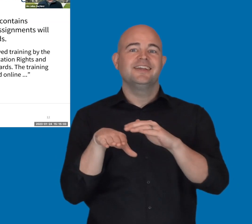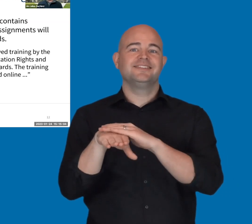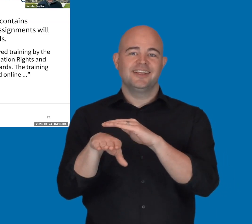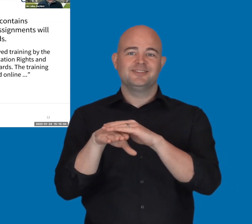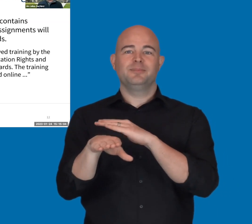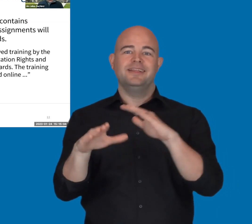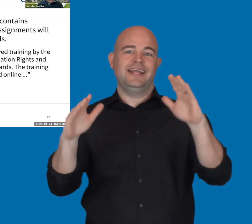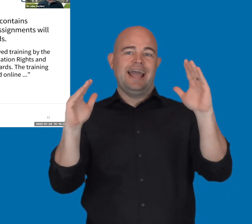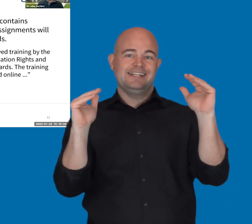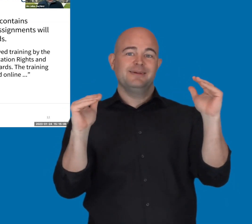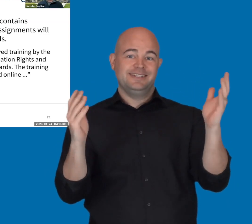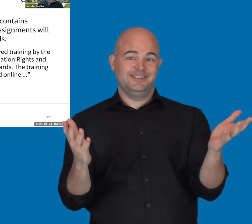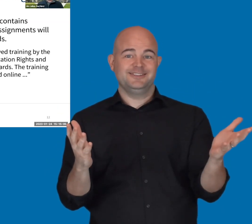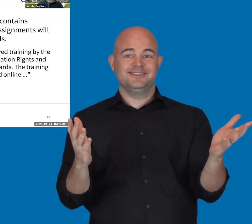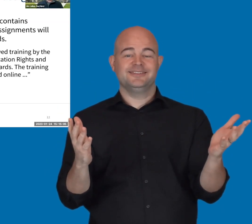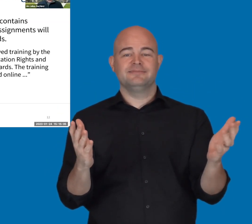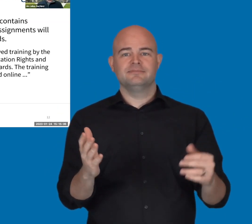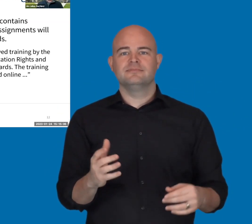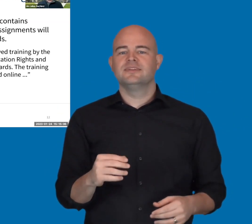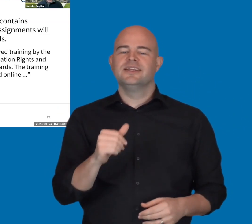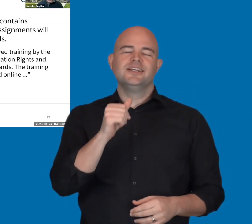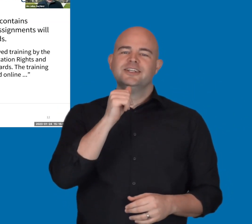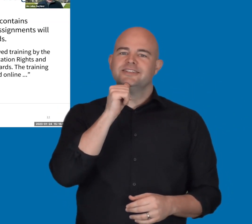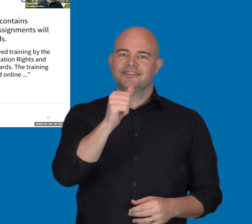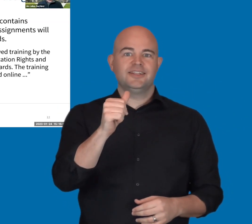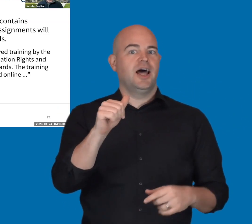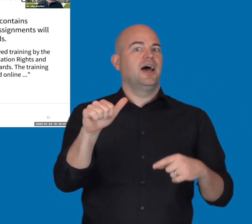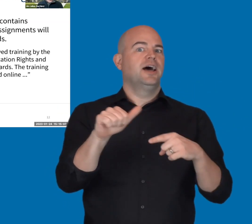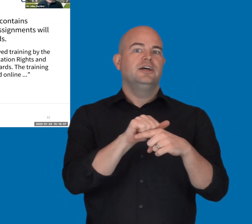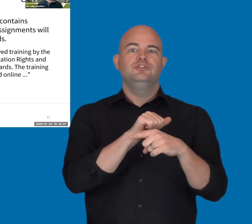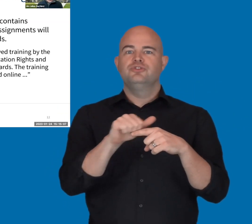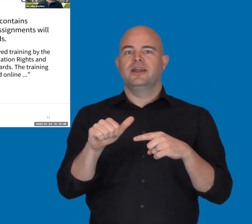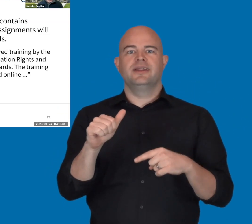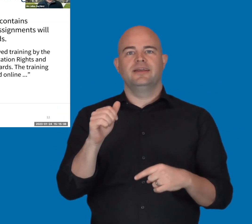on faculty, it's really an institutional commitment. Next slide.